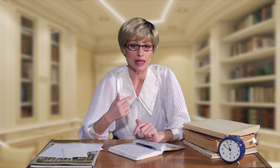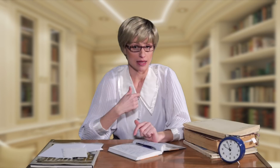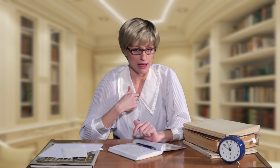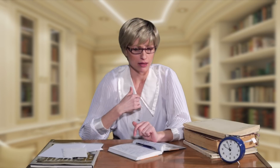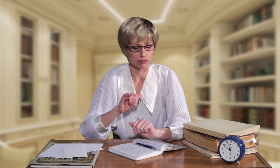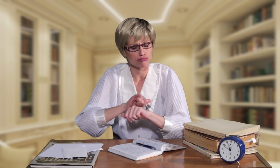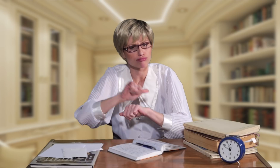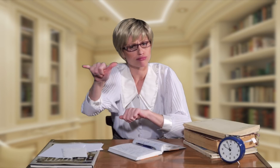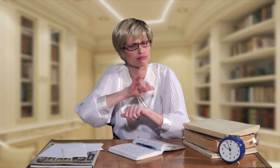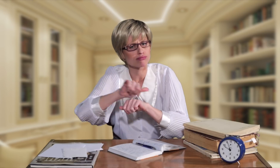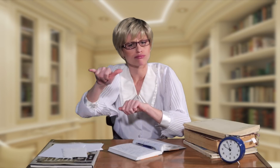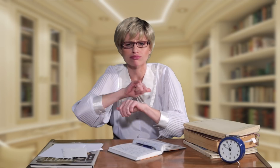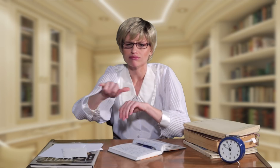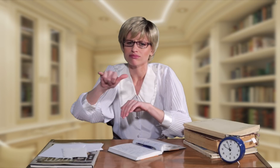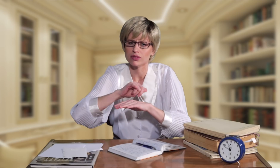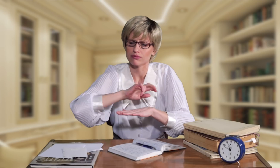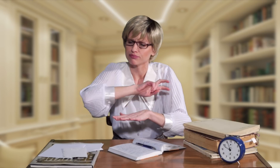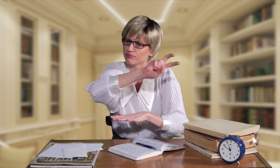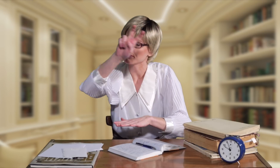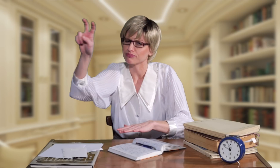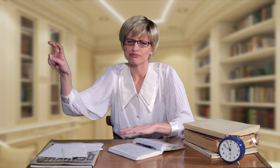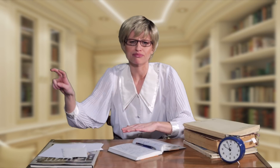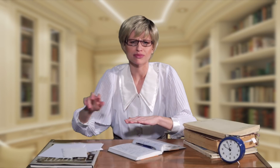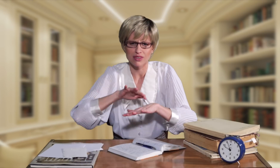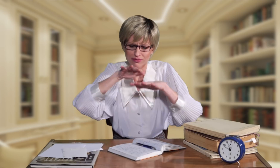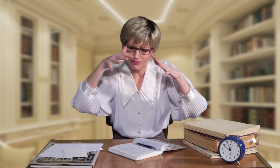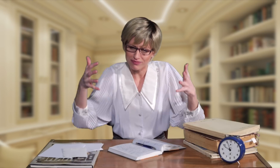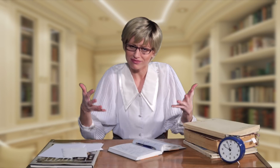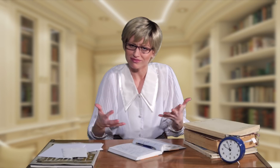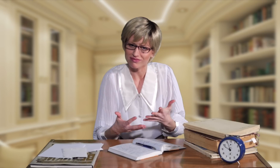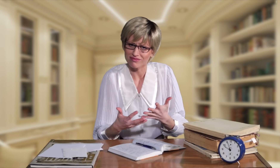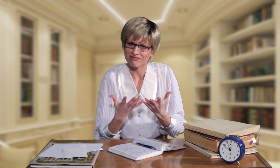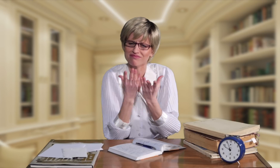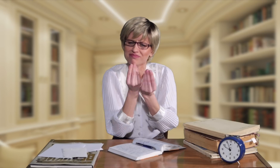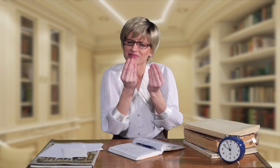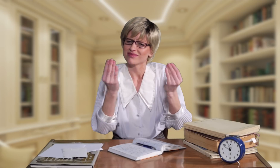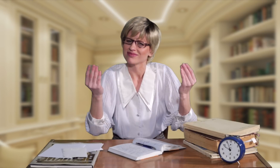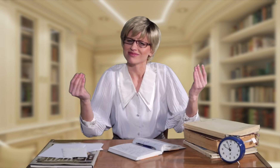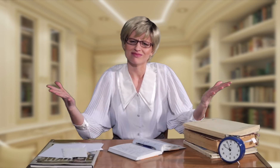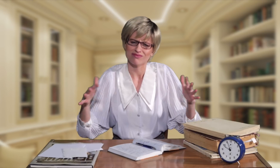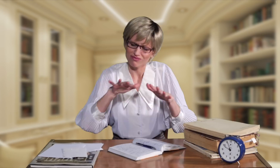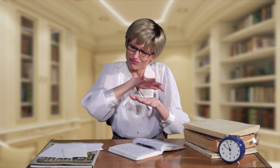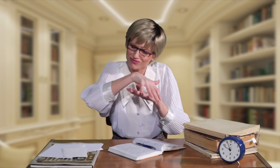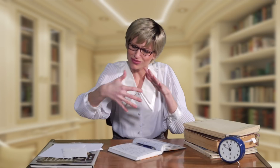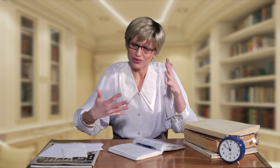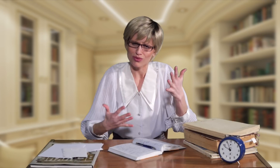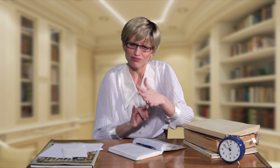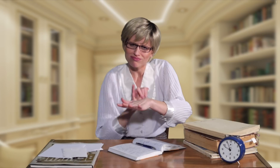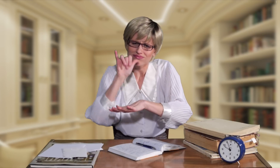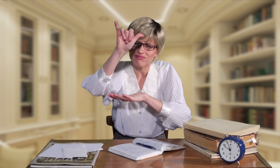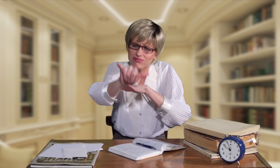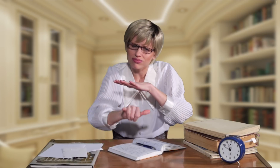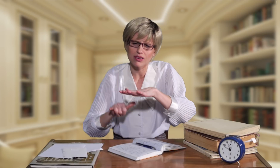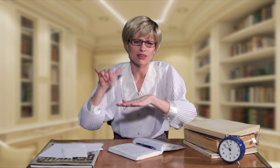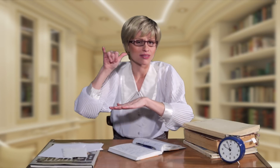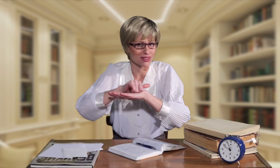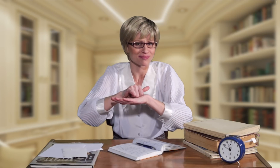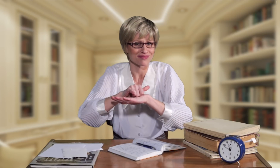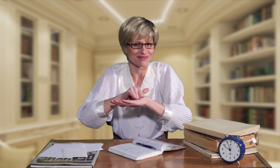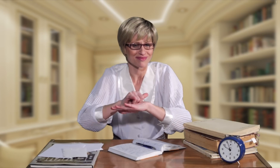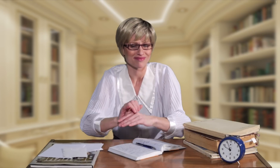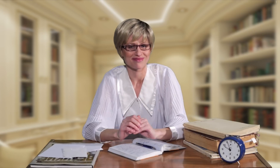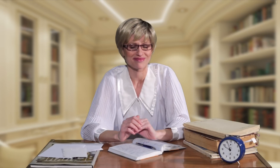I began to travel to many countries around the world